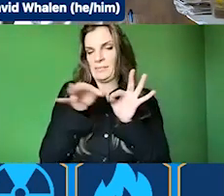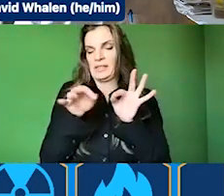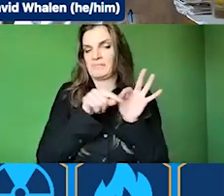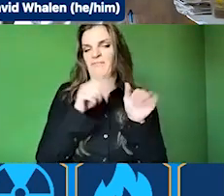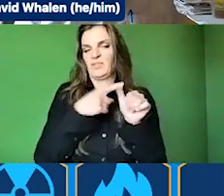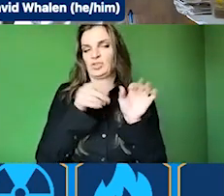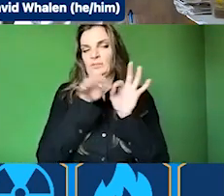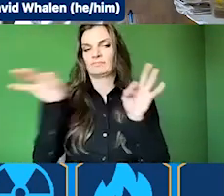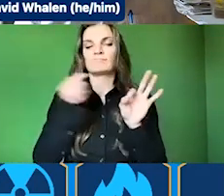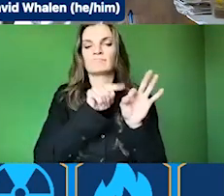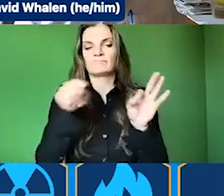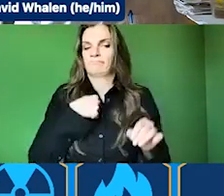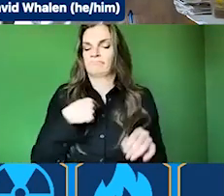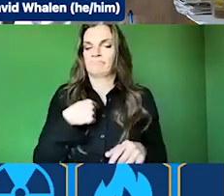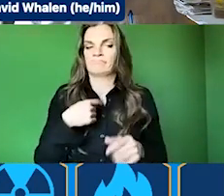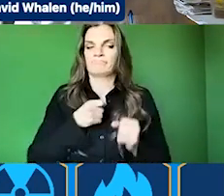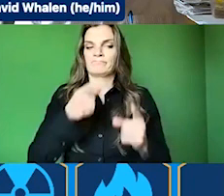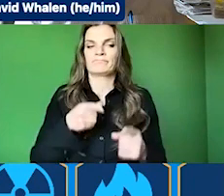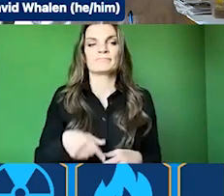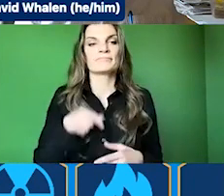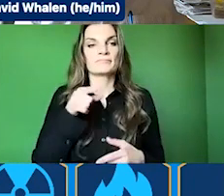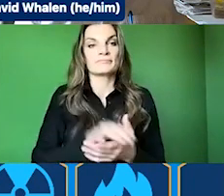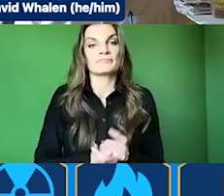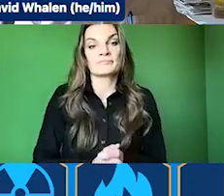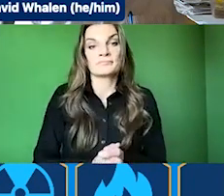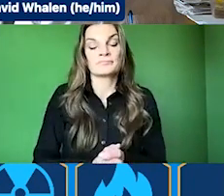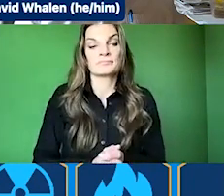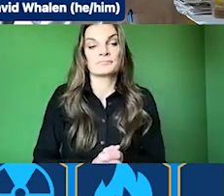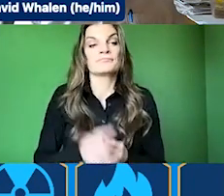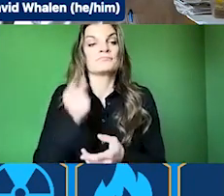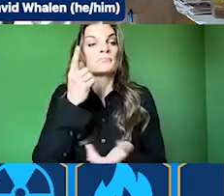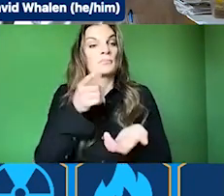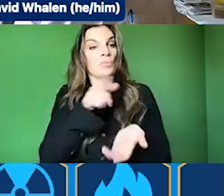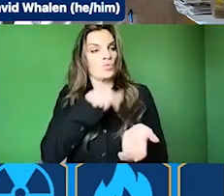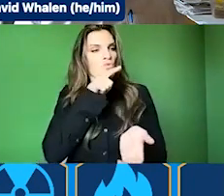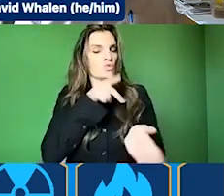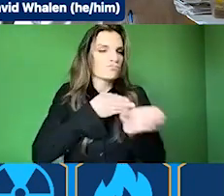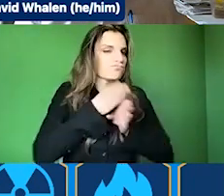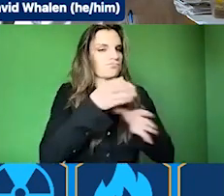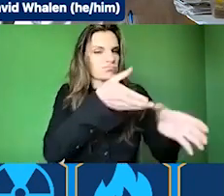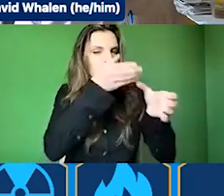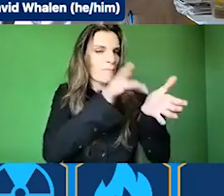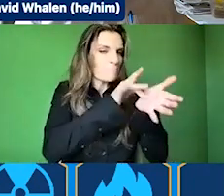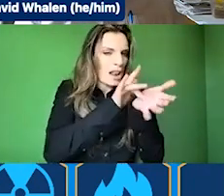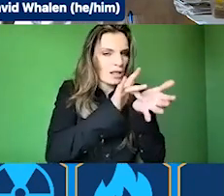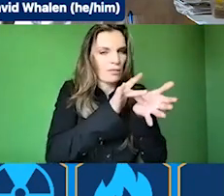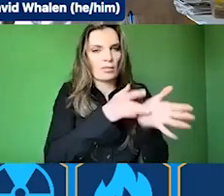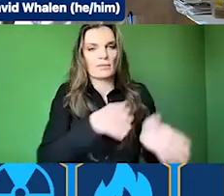professes and disability awareness and proper response are not synonymous. I find people and new parents of